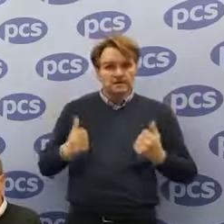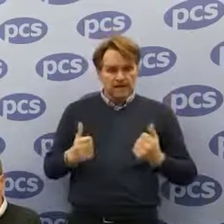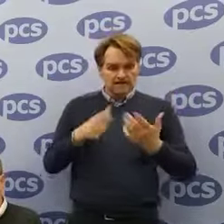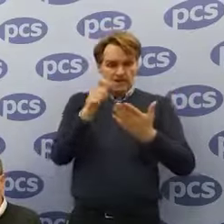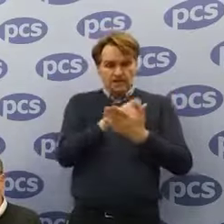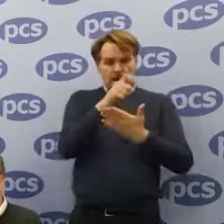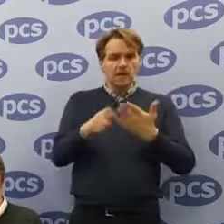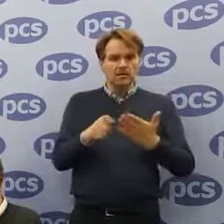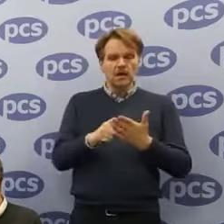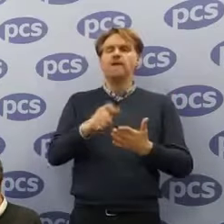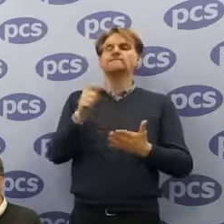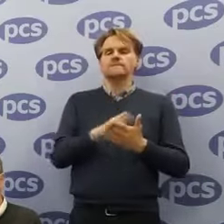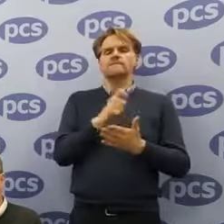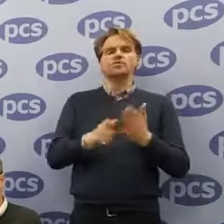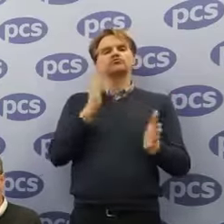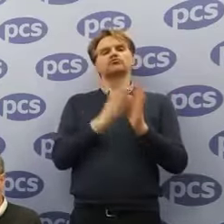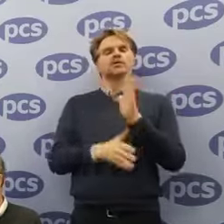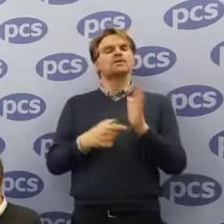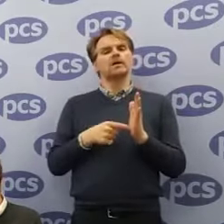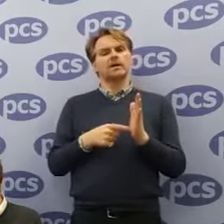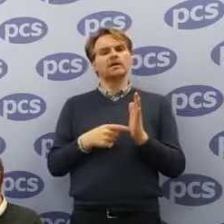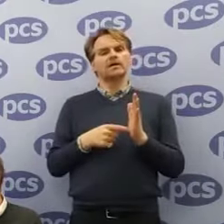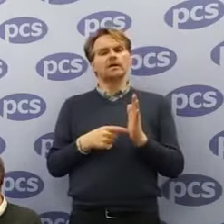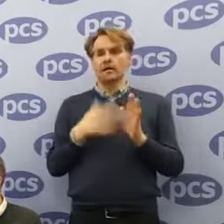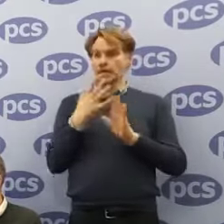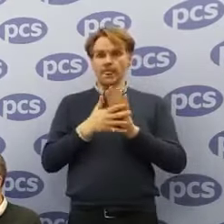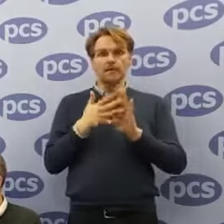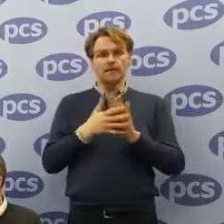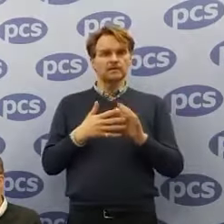if we get over 50% then we're in a position to try and do something about